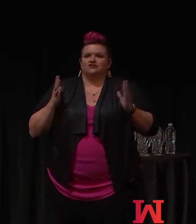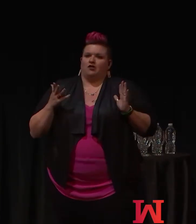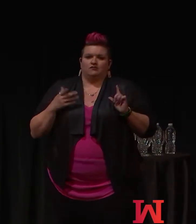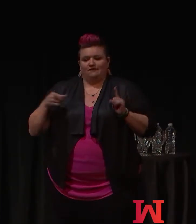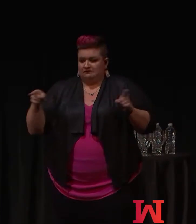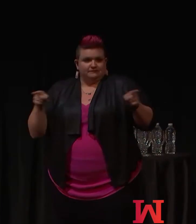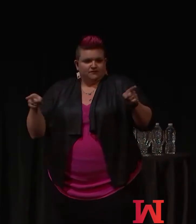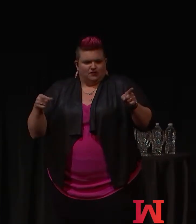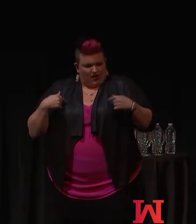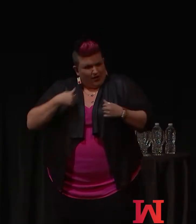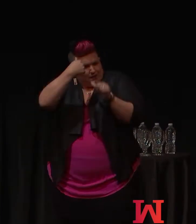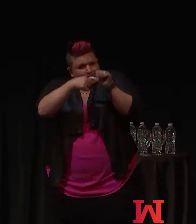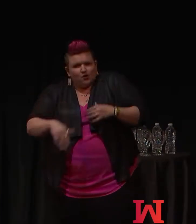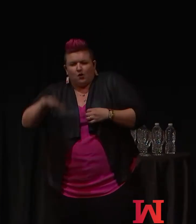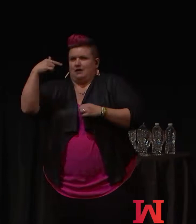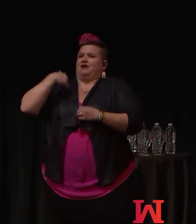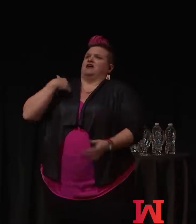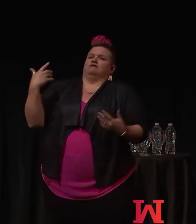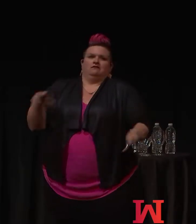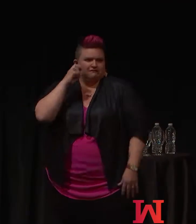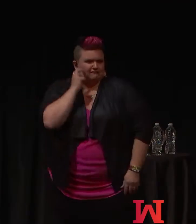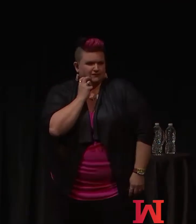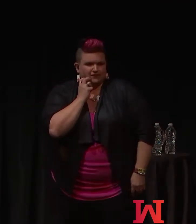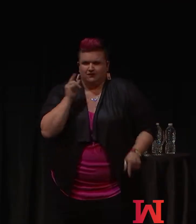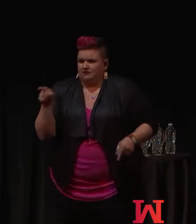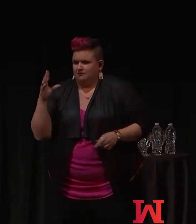the most daunting things, is picking the one thing to be.